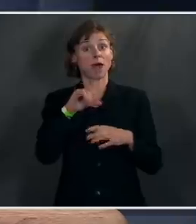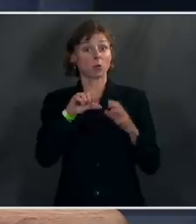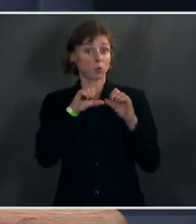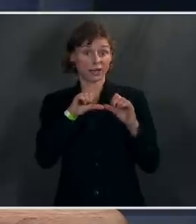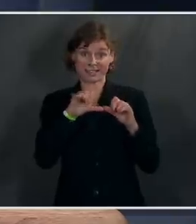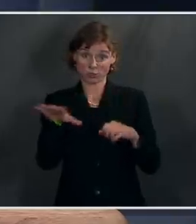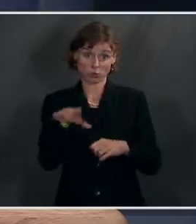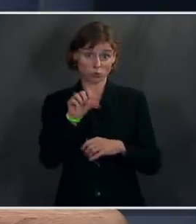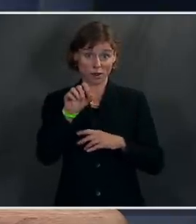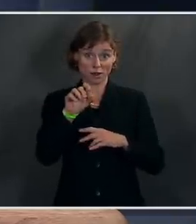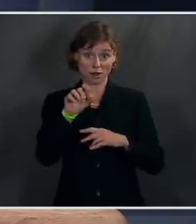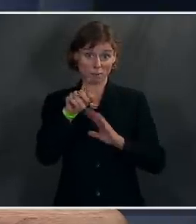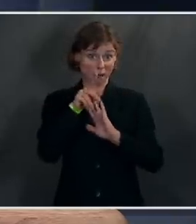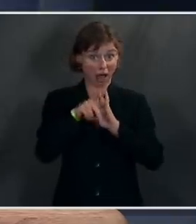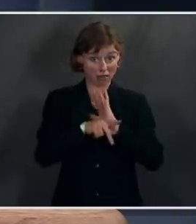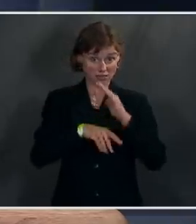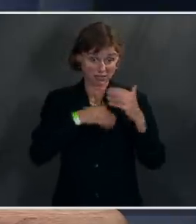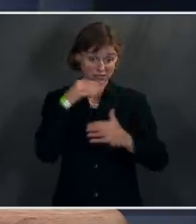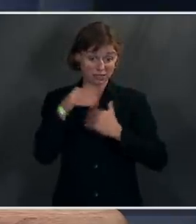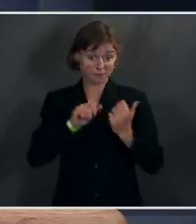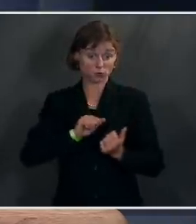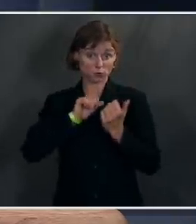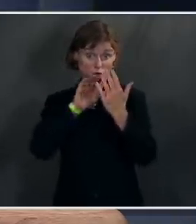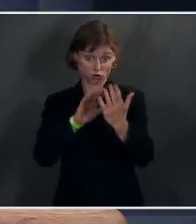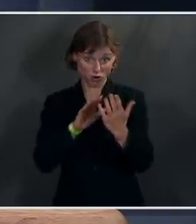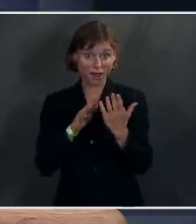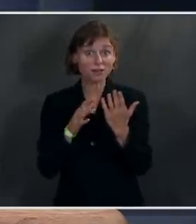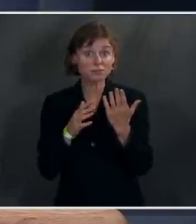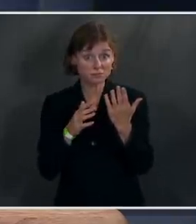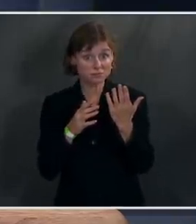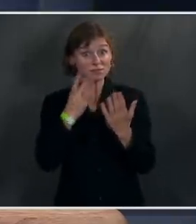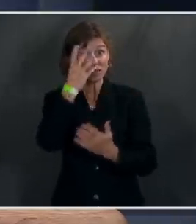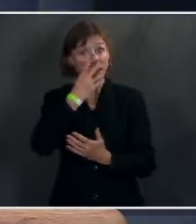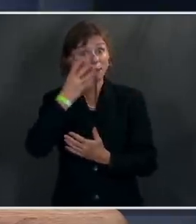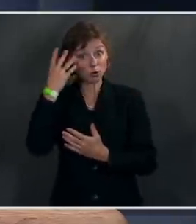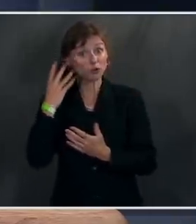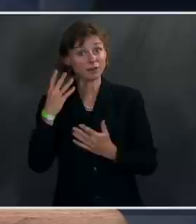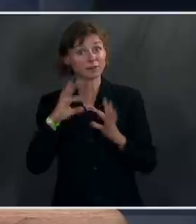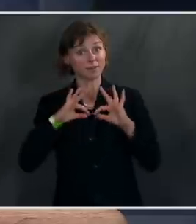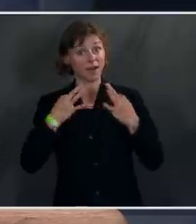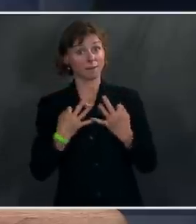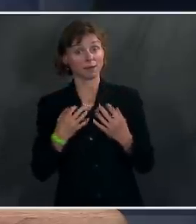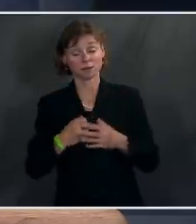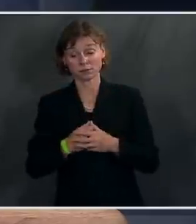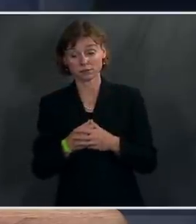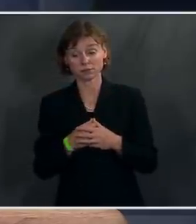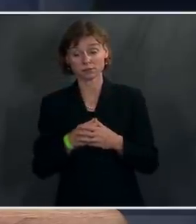to address the plight of immigrant of migrant families to do so in a humane and moral way